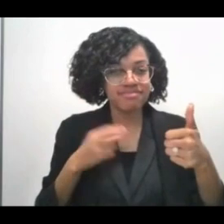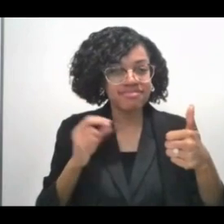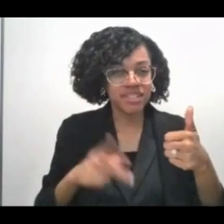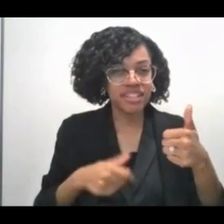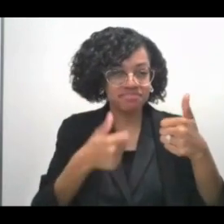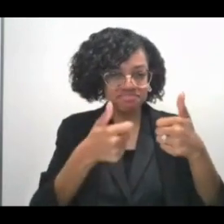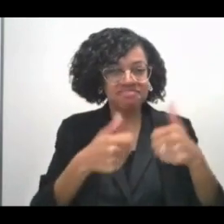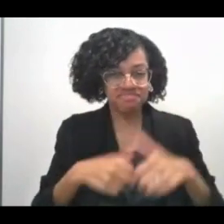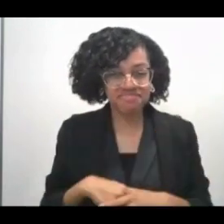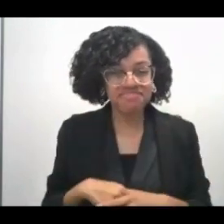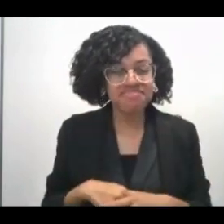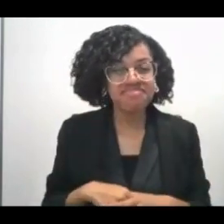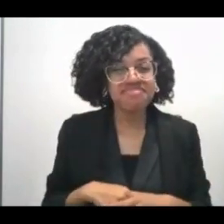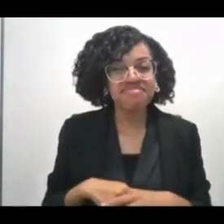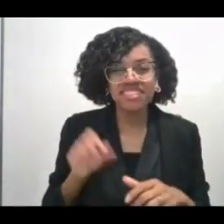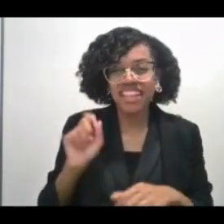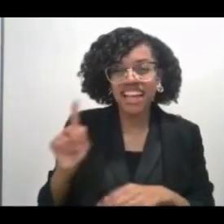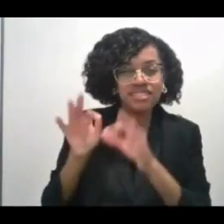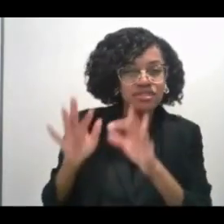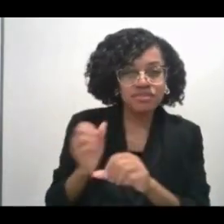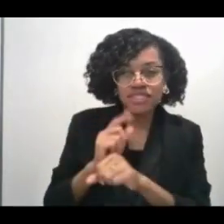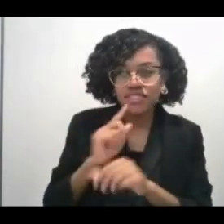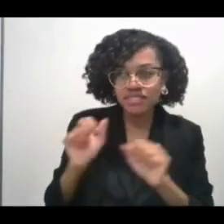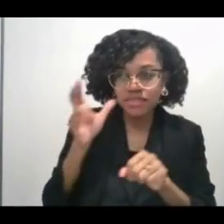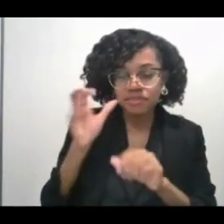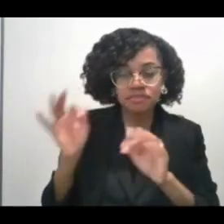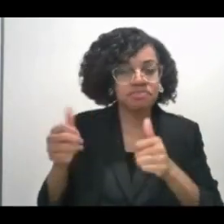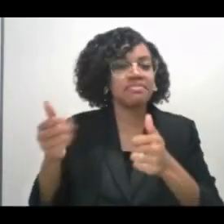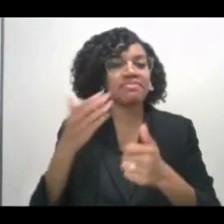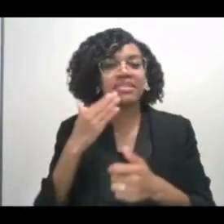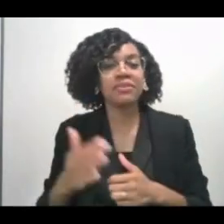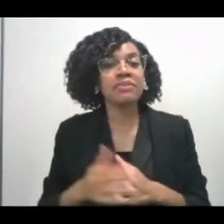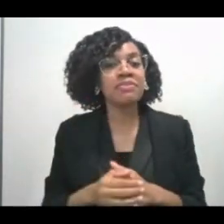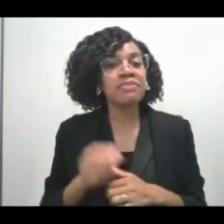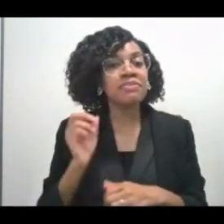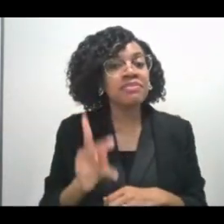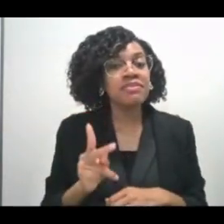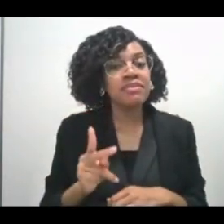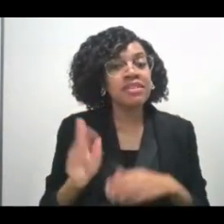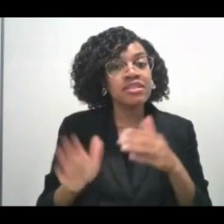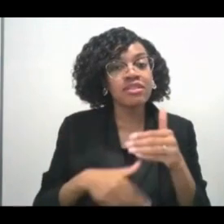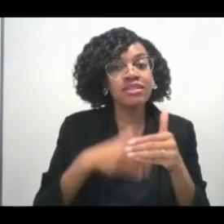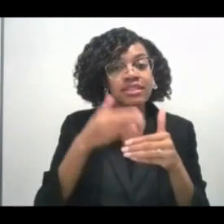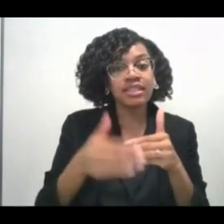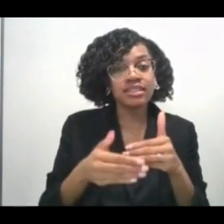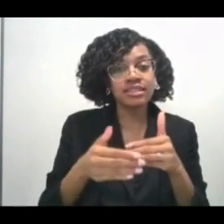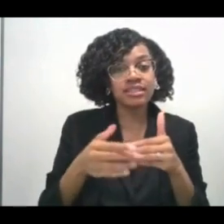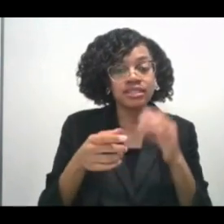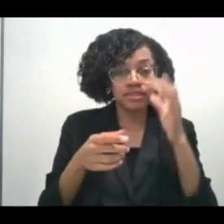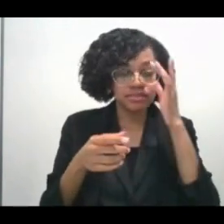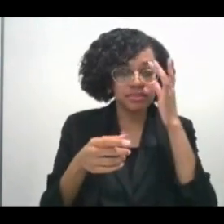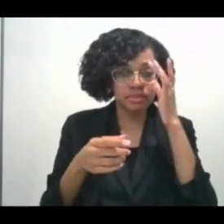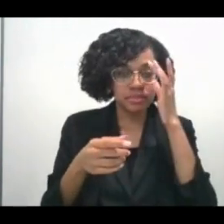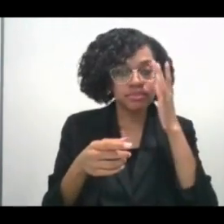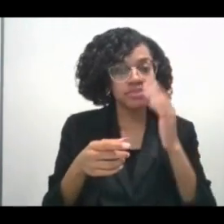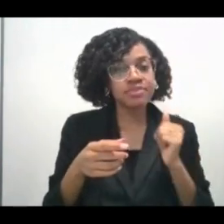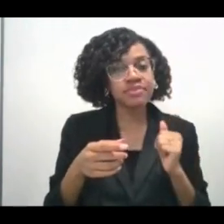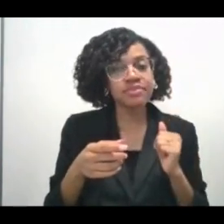Oliver, thank you. The next set of climate resilient skills